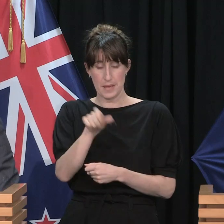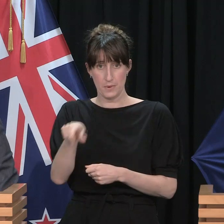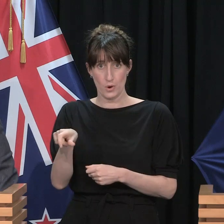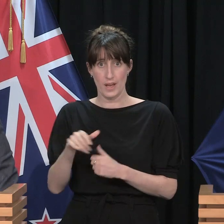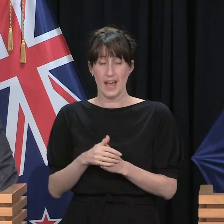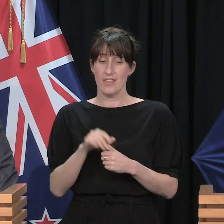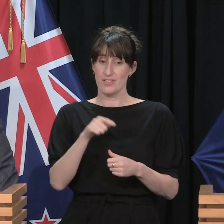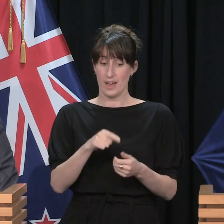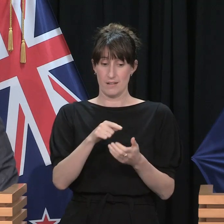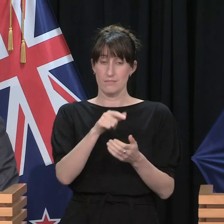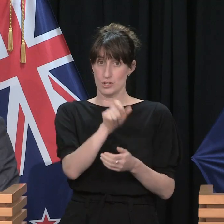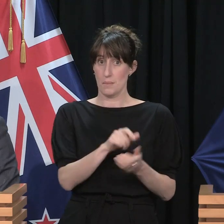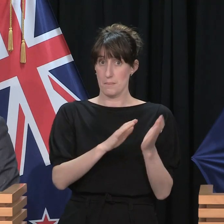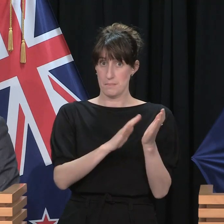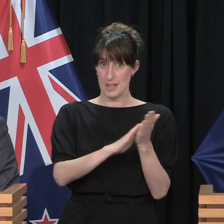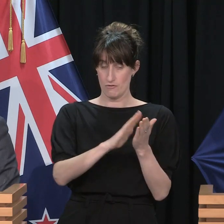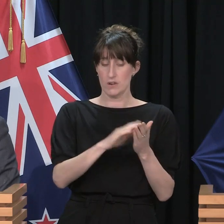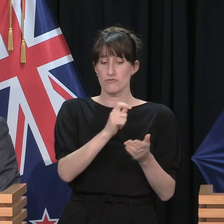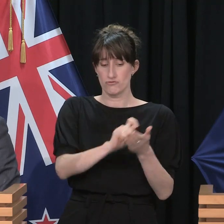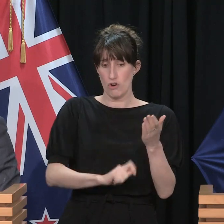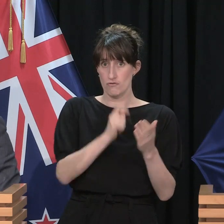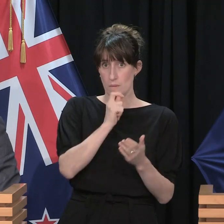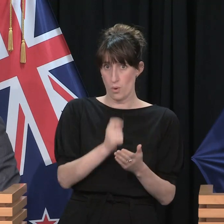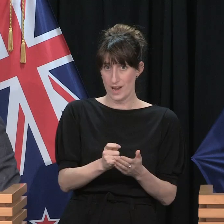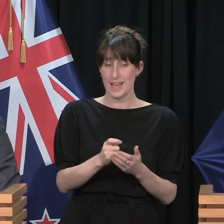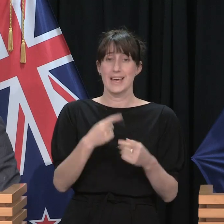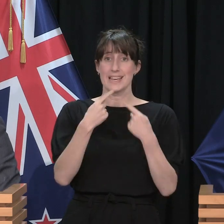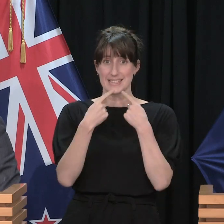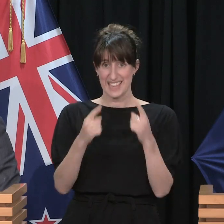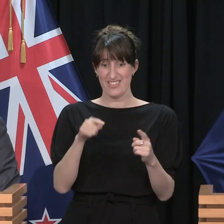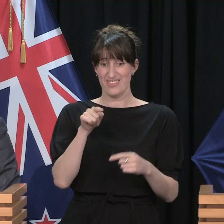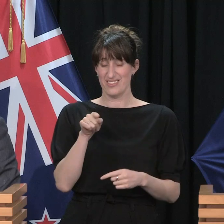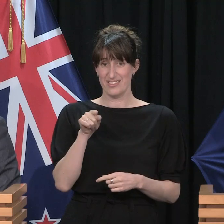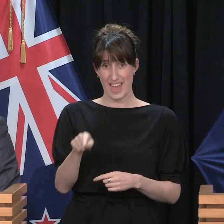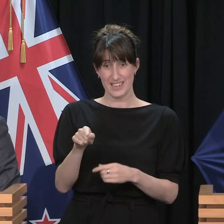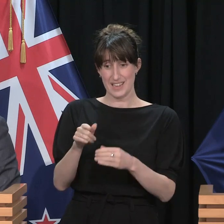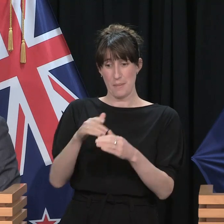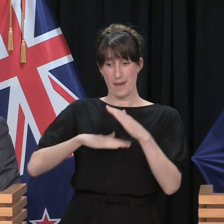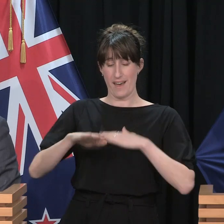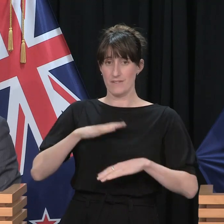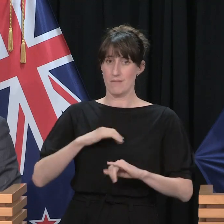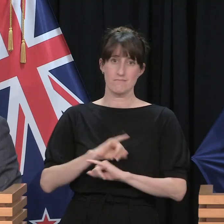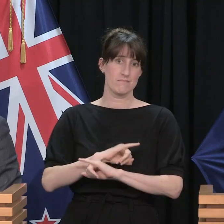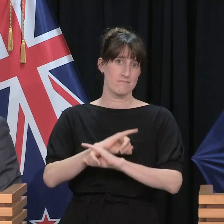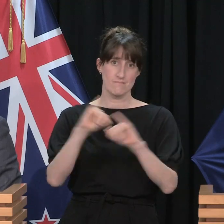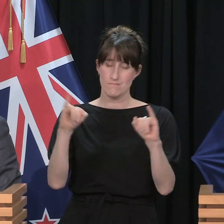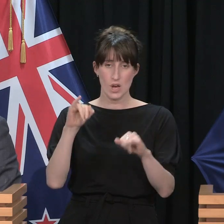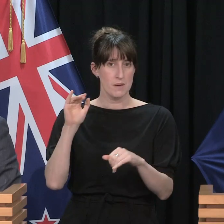firmly home to Michelle Boag and Hamish Walker. This was a disgraceful and grubby act